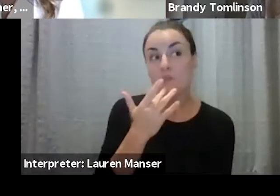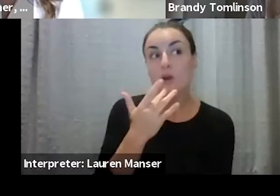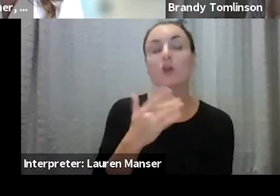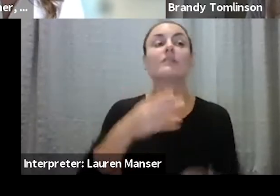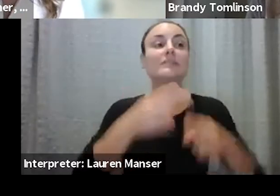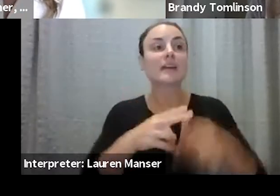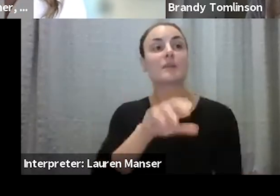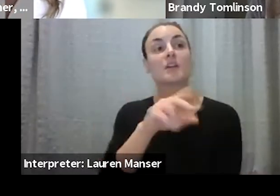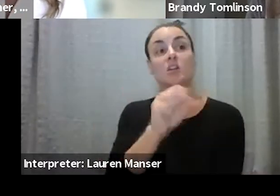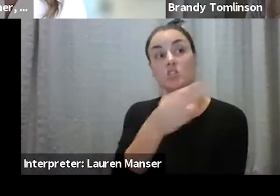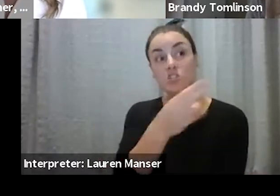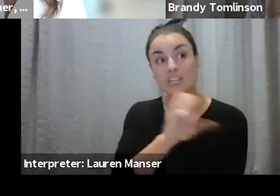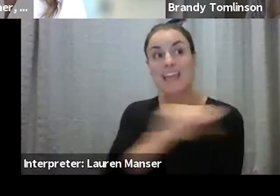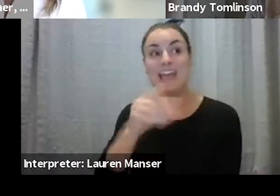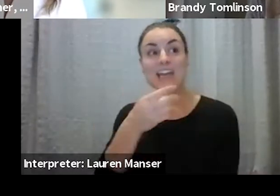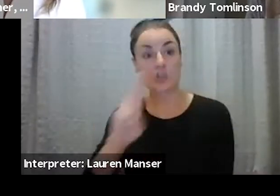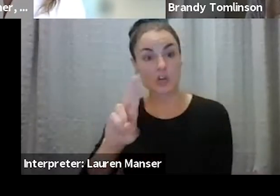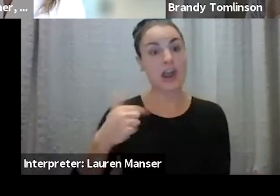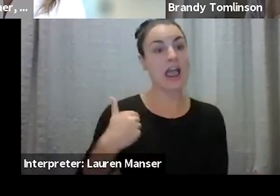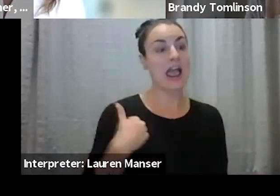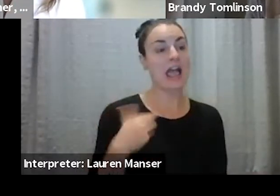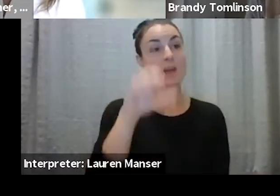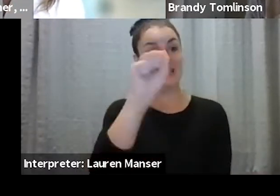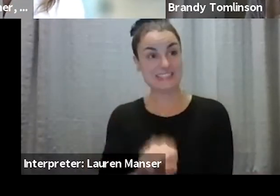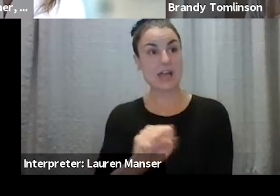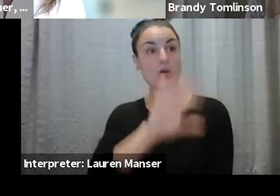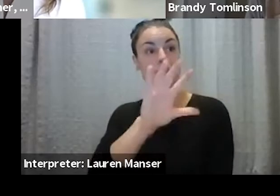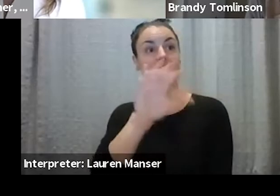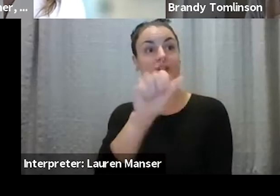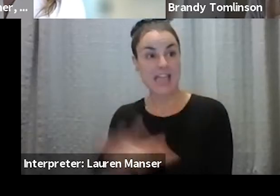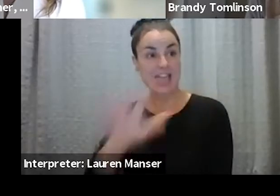I am a South Asian woman with a navy,